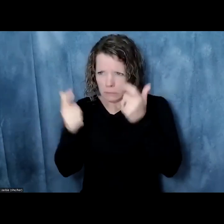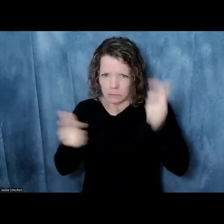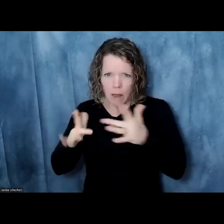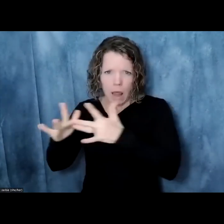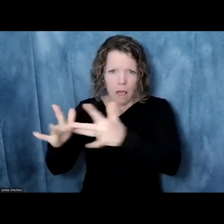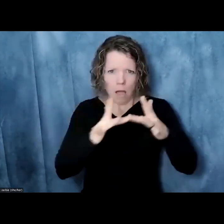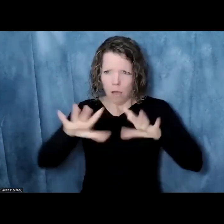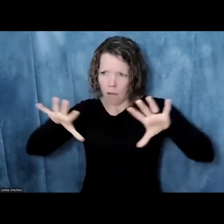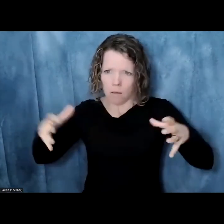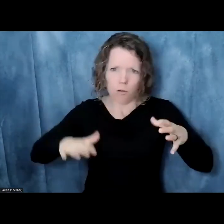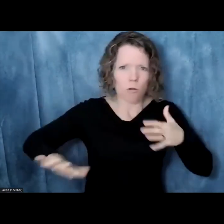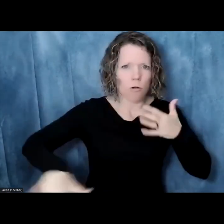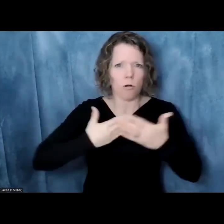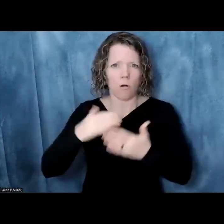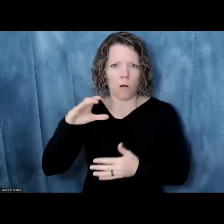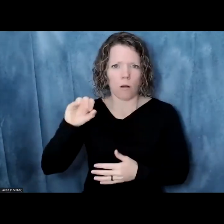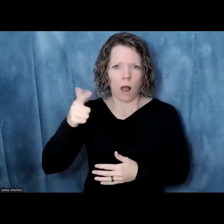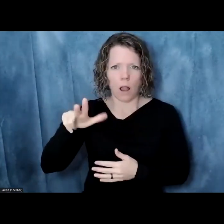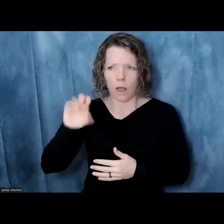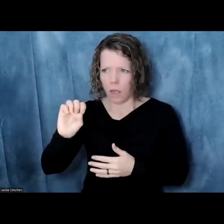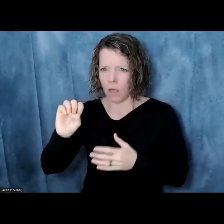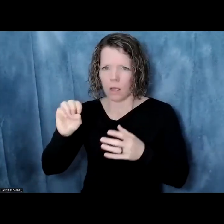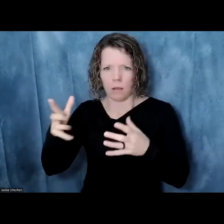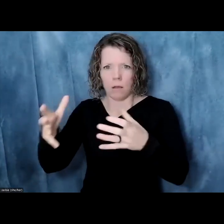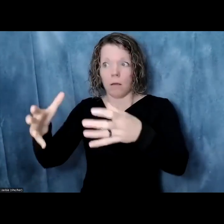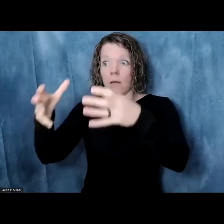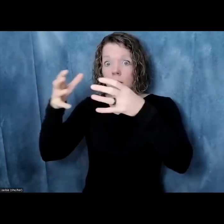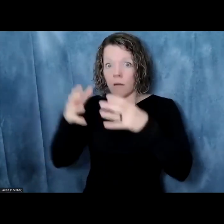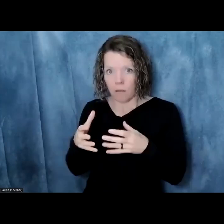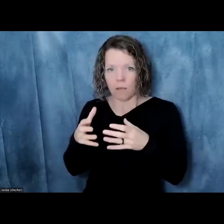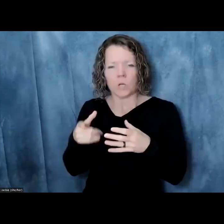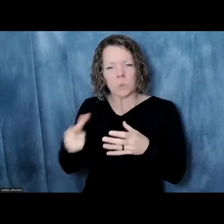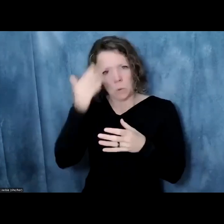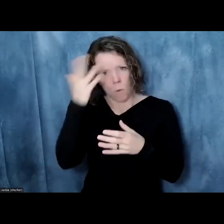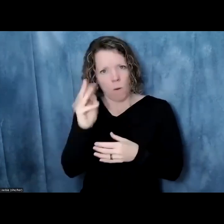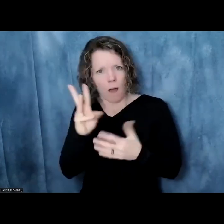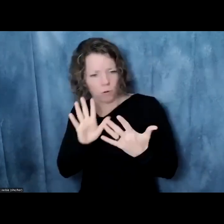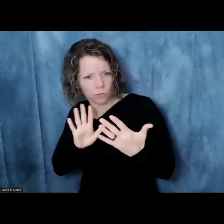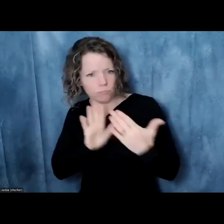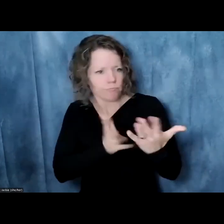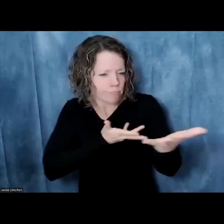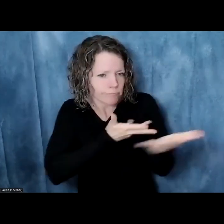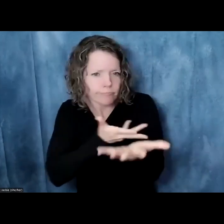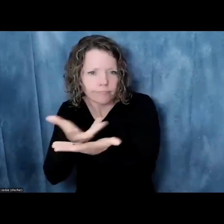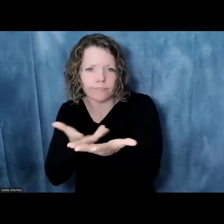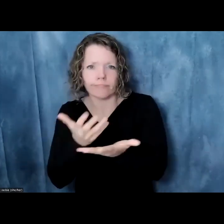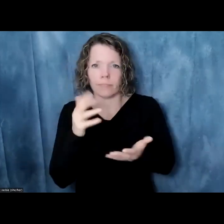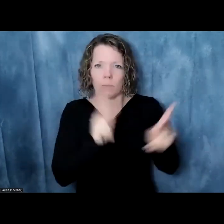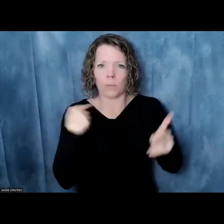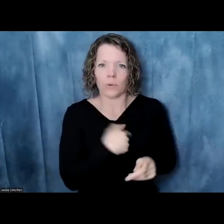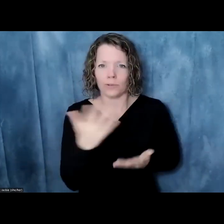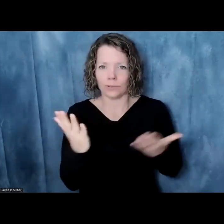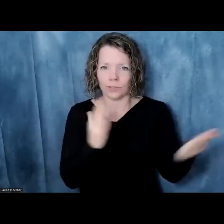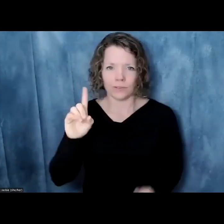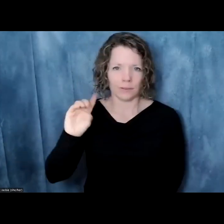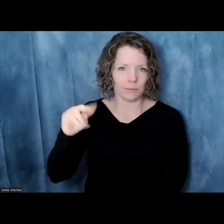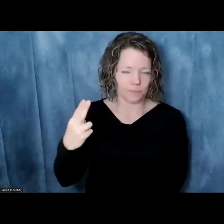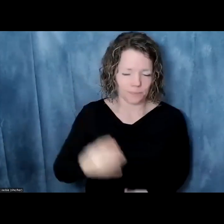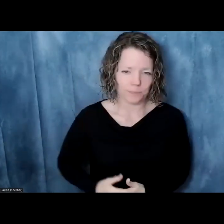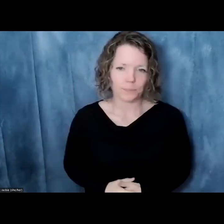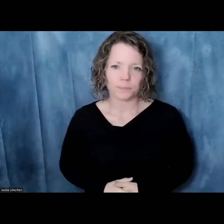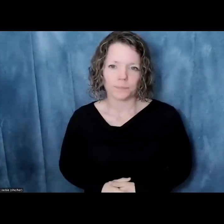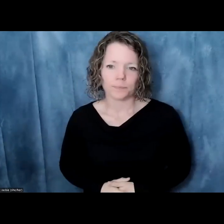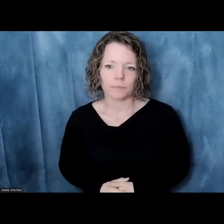addresses the needs of people that DMH serves. Also, just a quick plug - how many of you have